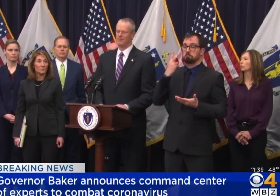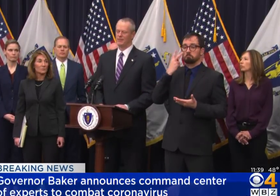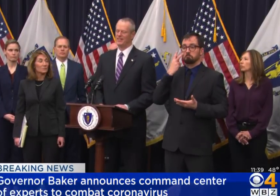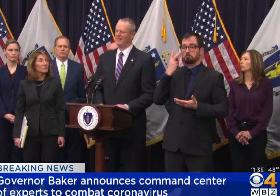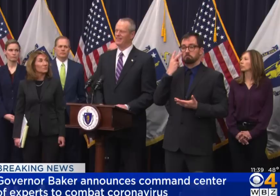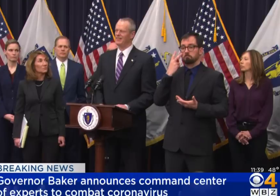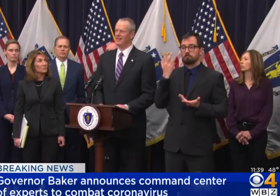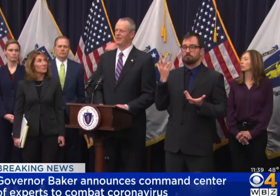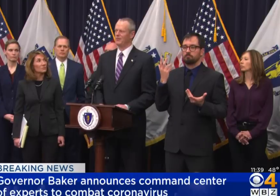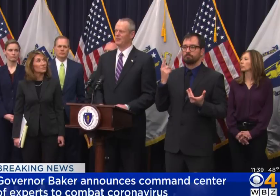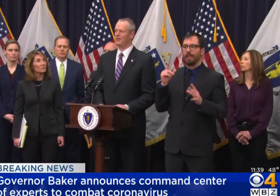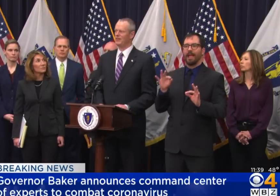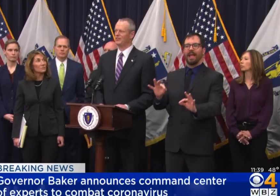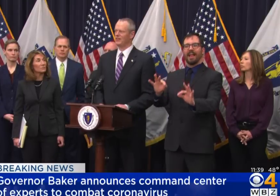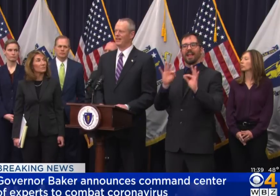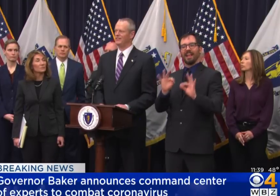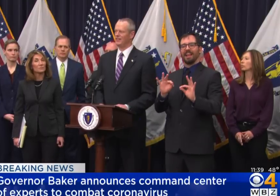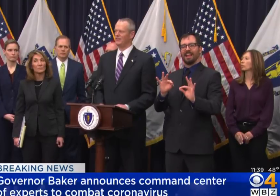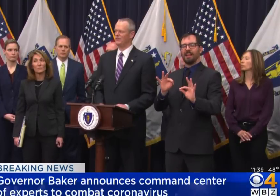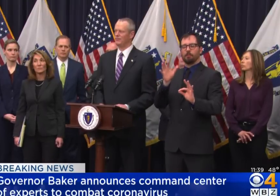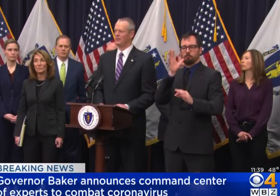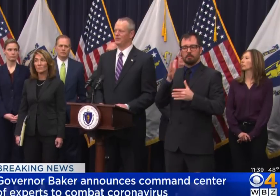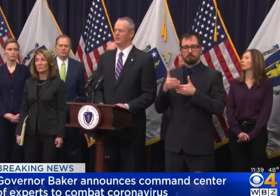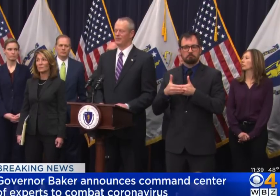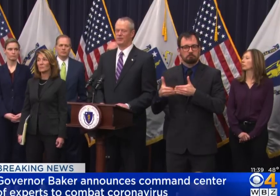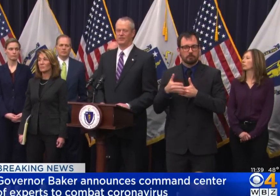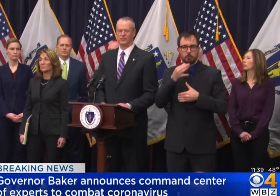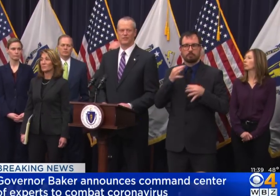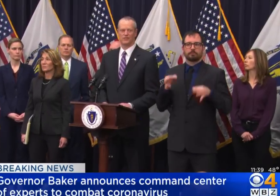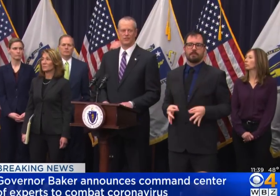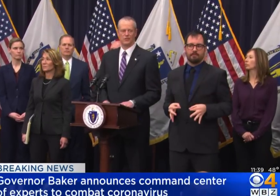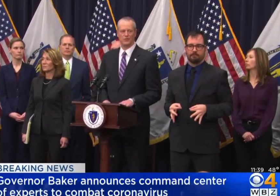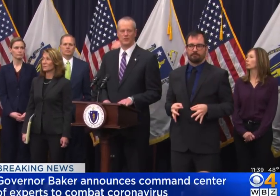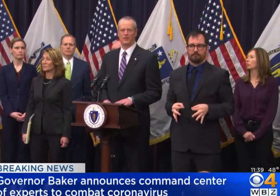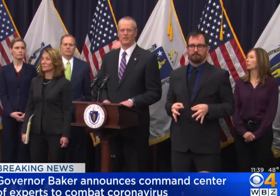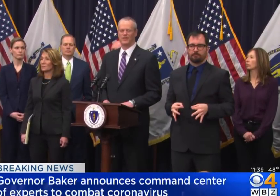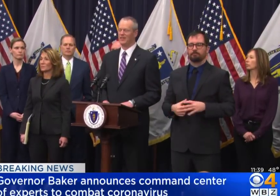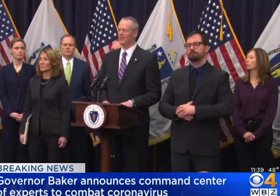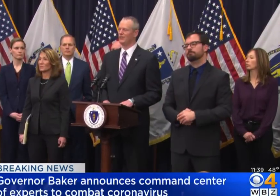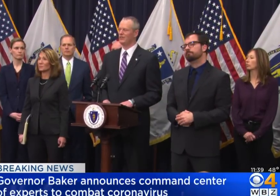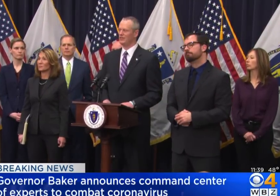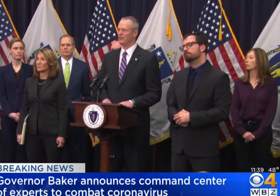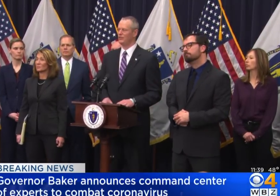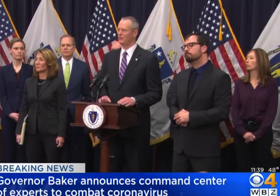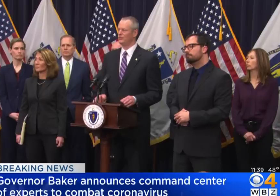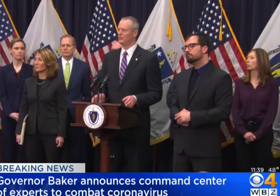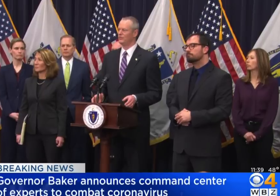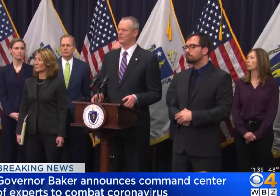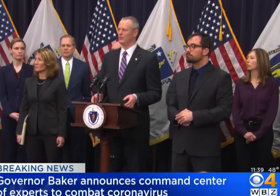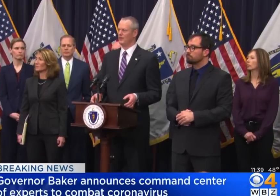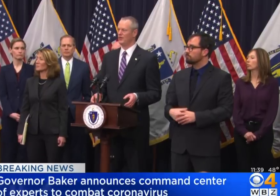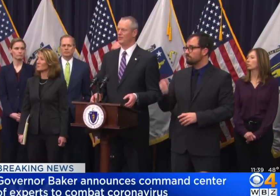THIS WEEKEND AND HOPEFULLY WE'LL REACH SOME KIND OF A FRAMEWORK FOR DEALING WITH THIS COME MONDAY. THE OTHER THING YOU HAVE TO